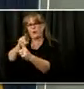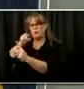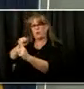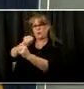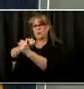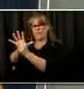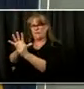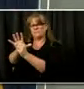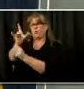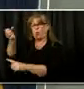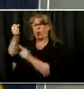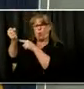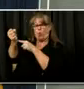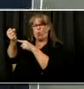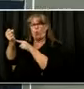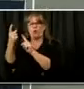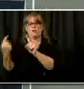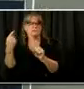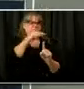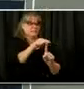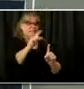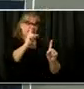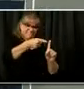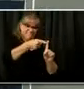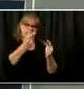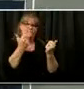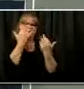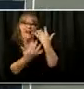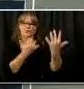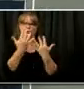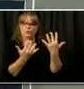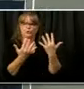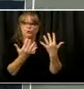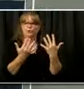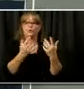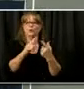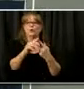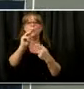Mullen Fire which is mostly which is in Wyoming, south-central Wyoming but the